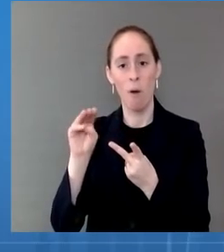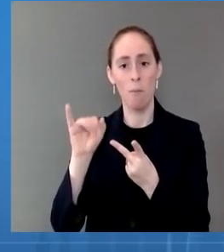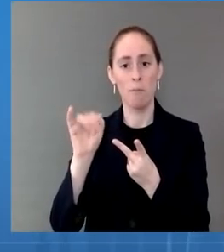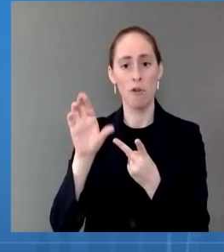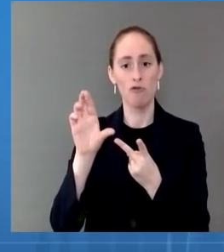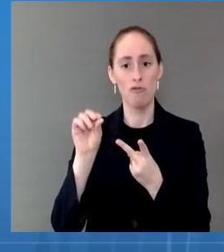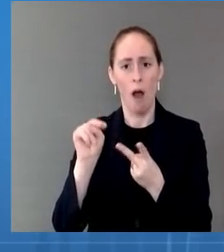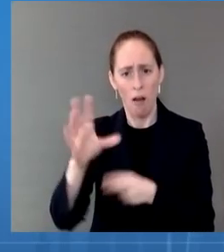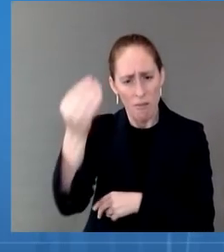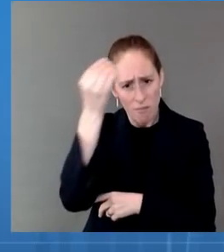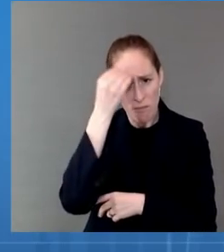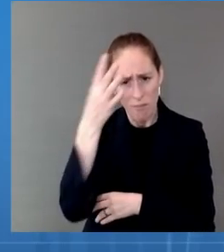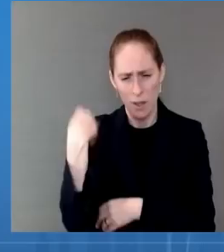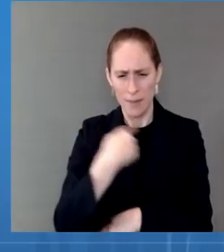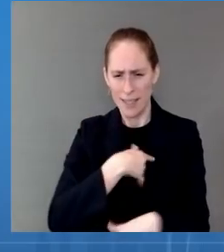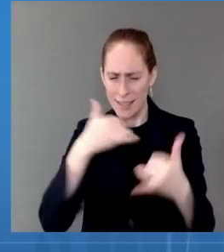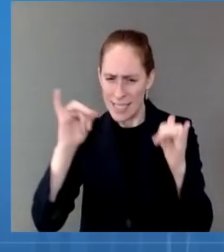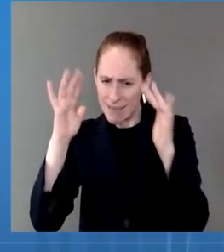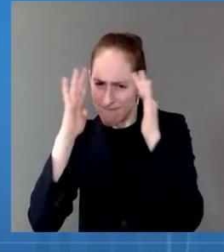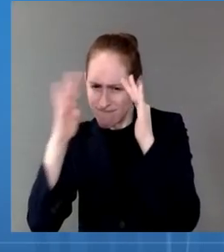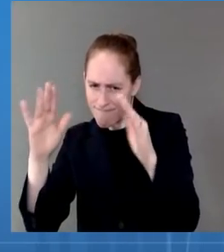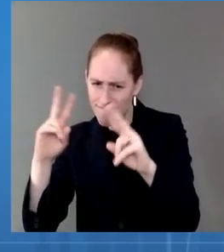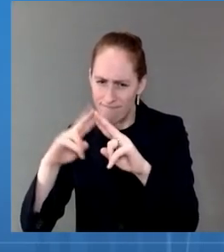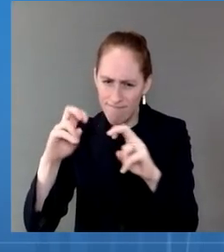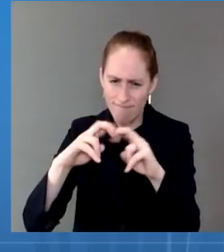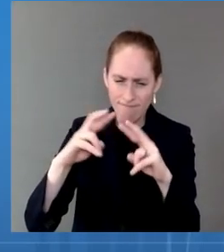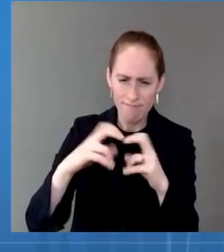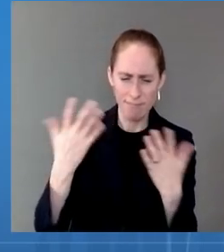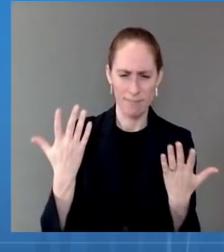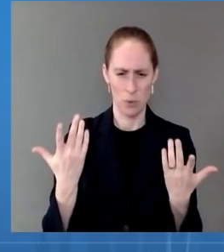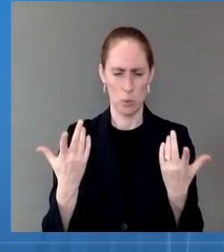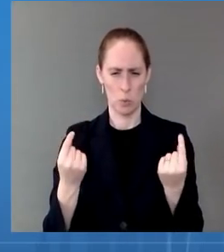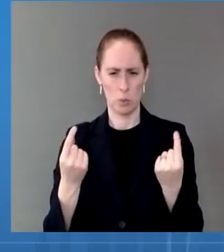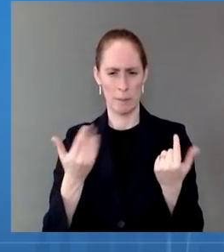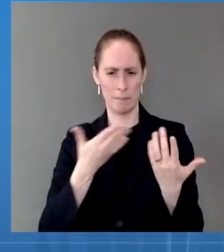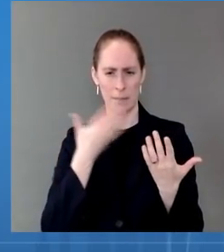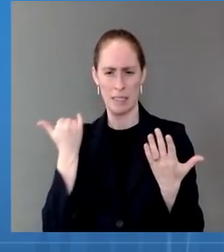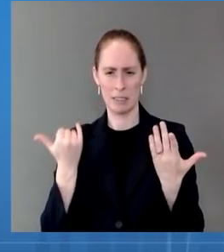and local jurisdictions to understand its spread. As part of that investigation,